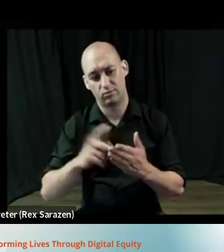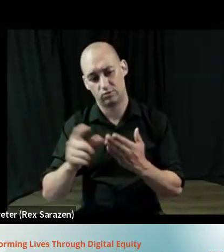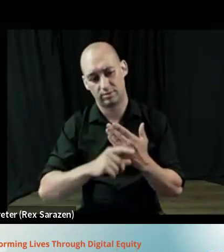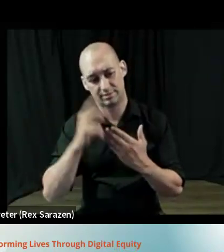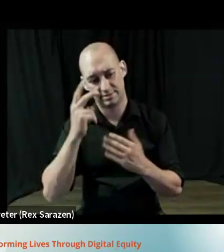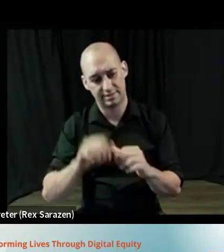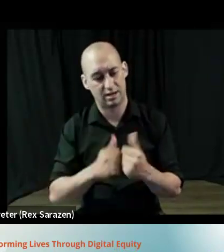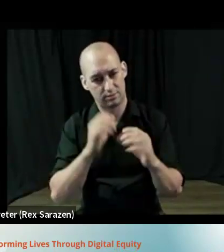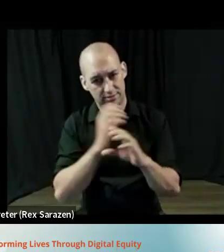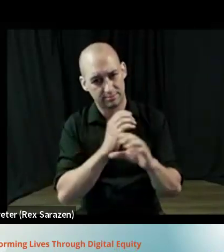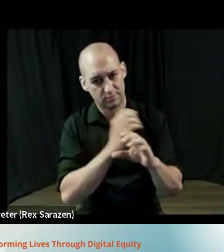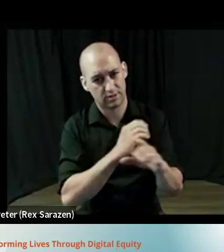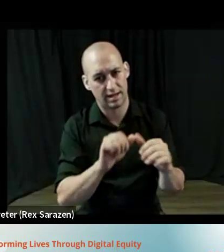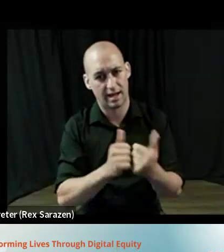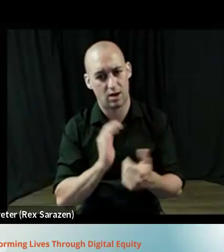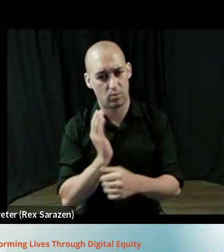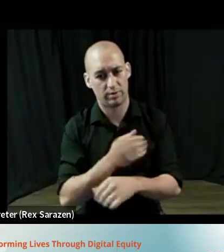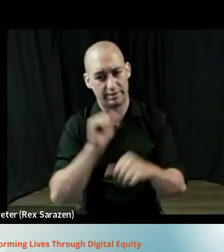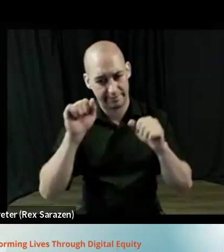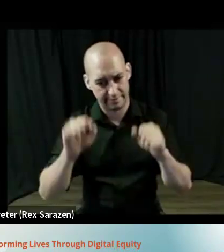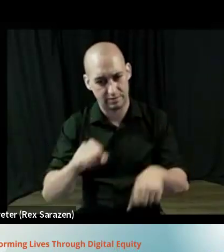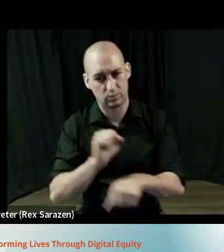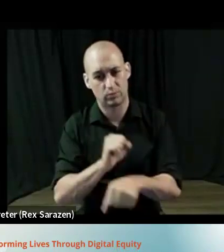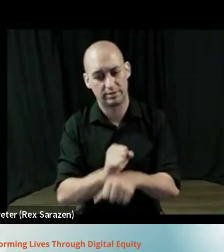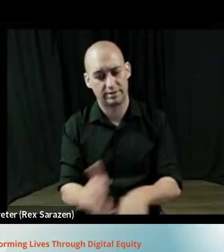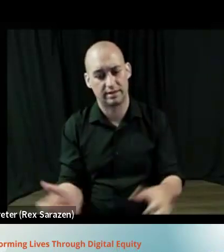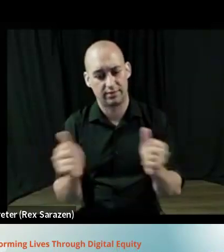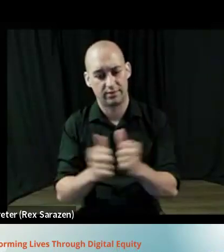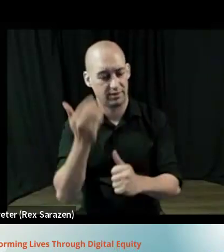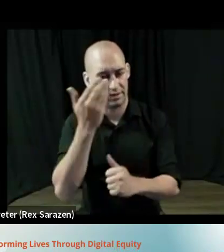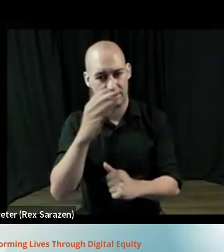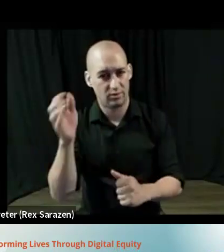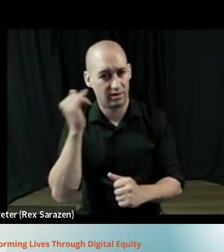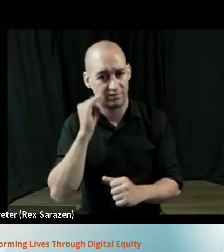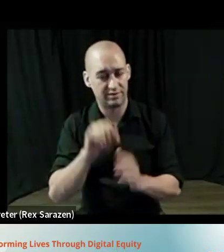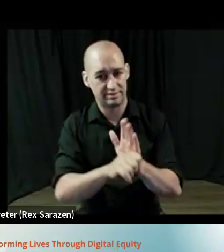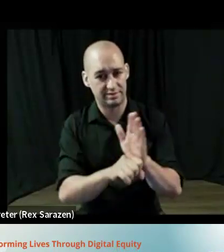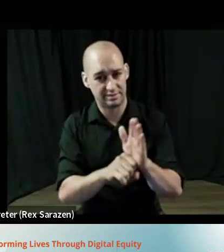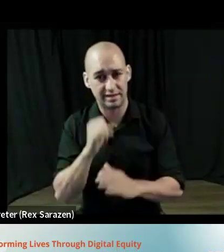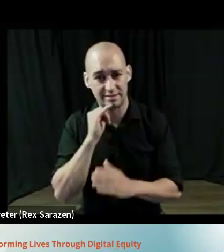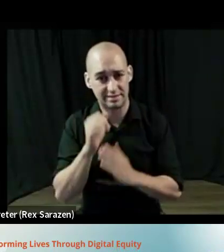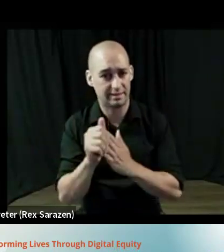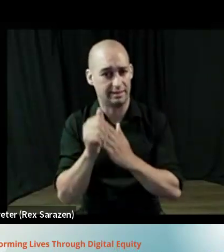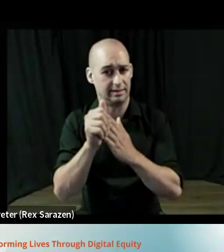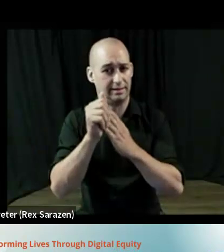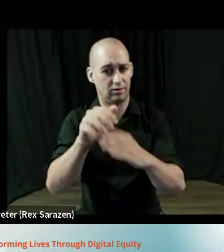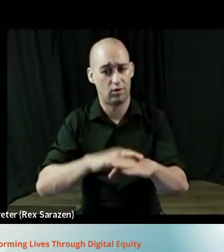how we might work together? And so I don't know if the State is taking a lead on convening partners,